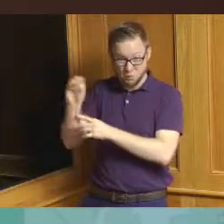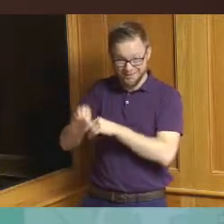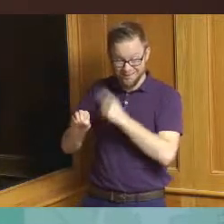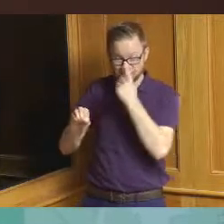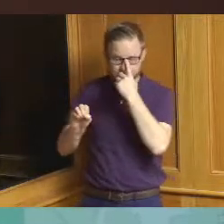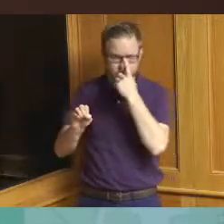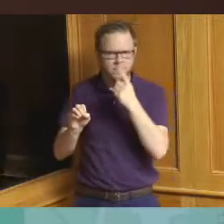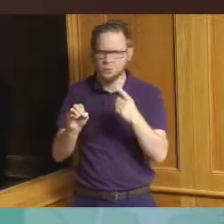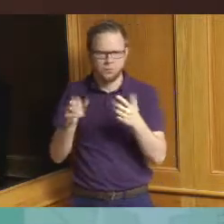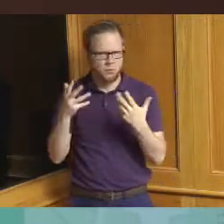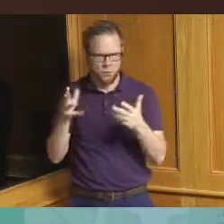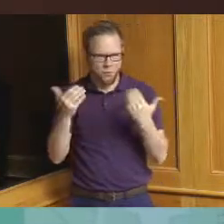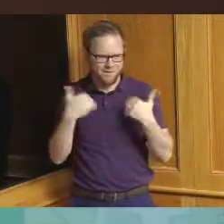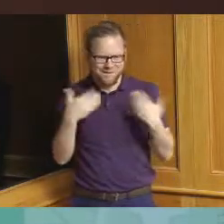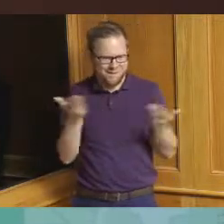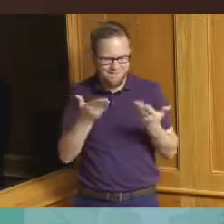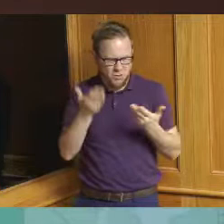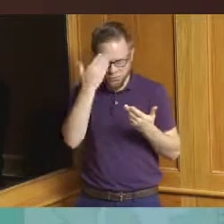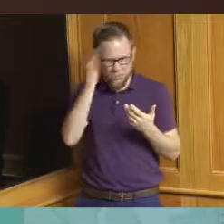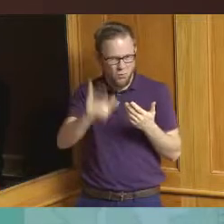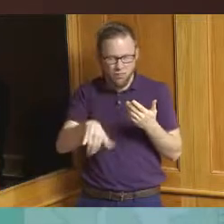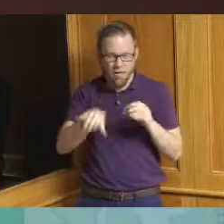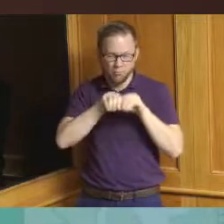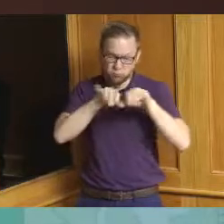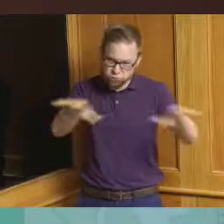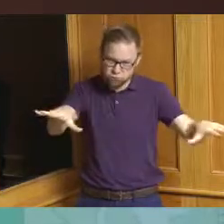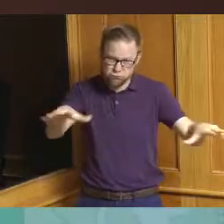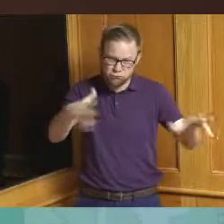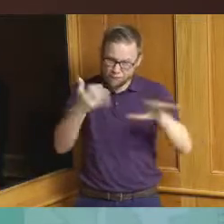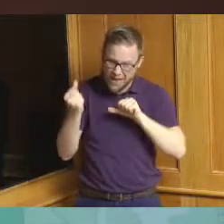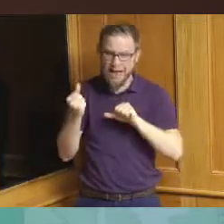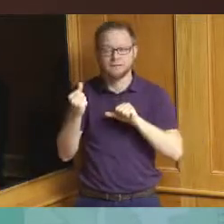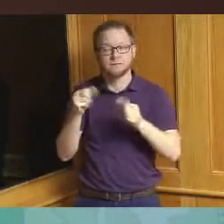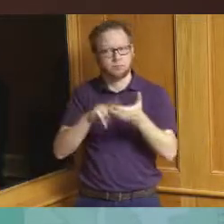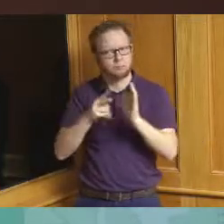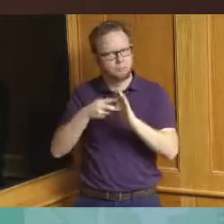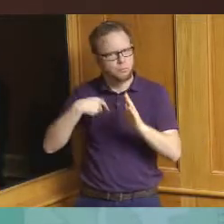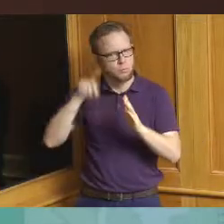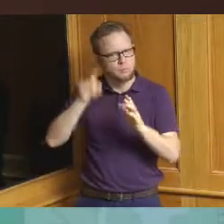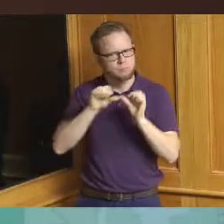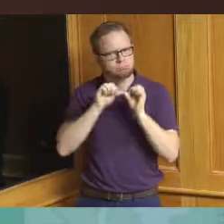know it's spreading rapidly all the more reason to continue to be cautious we don't know the